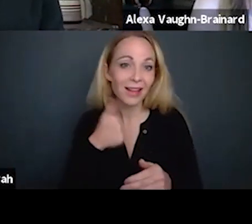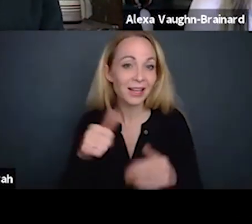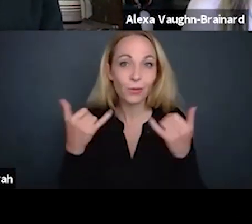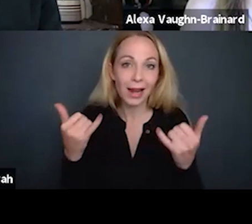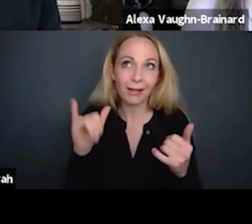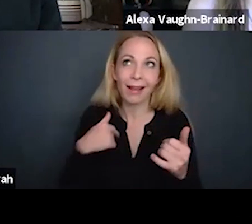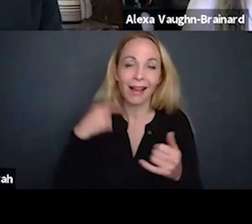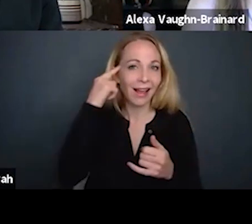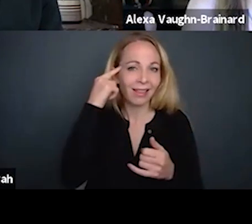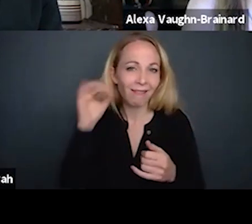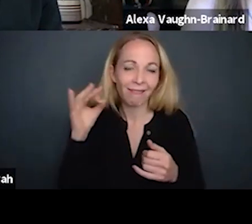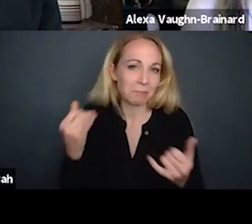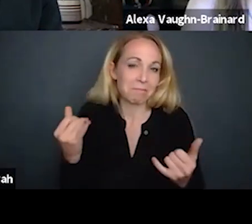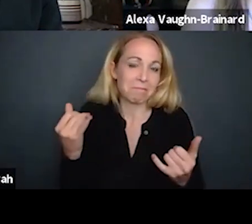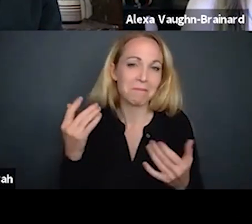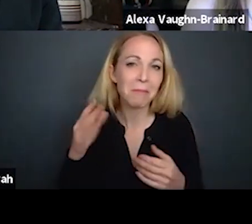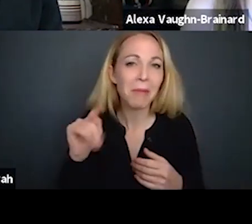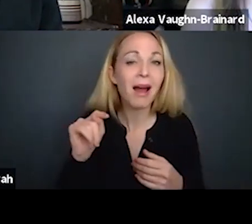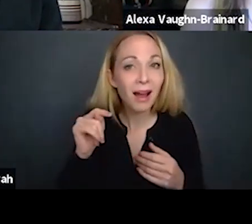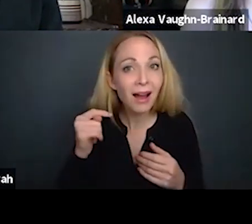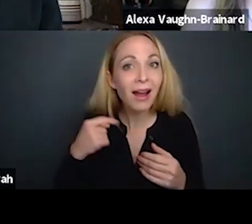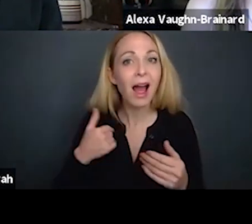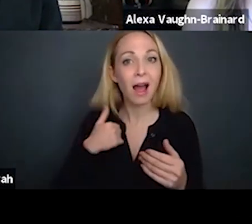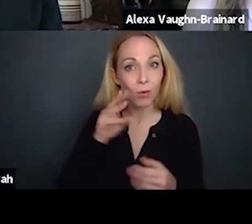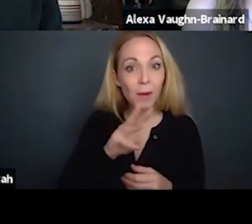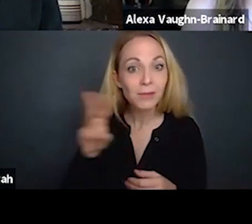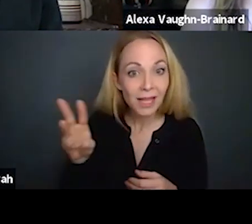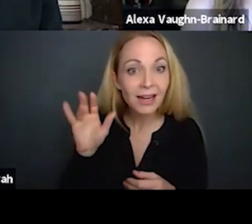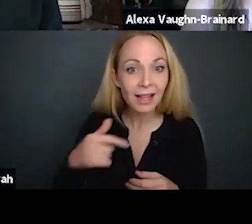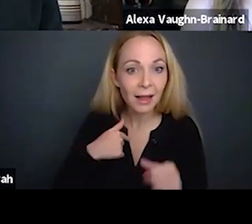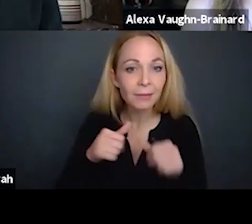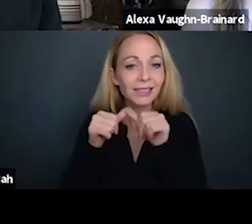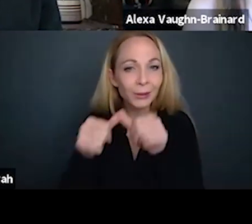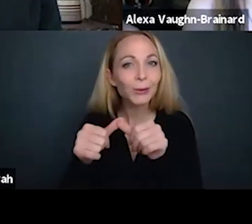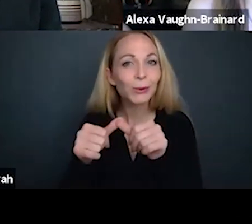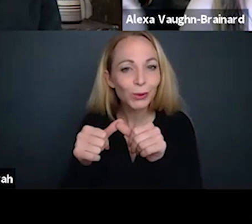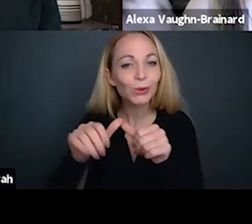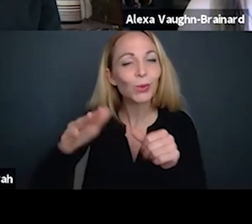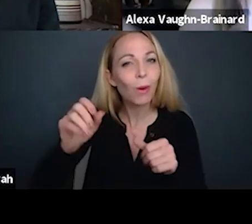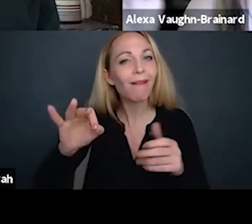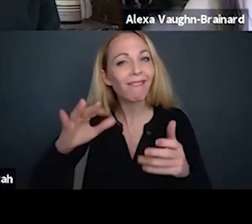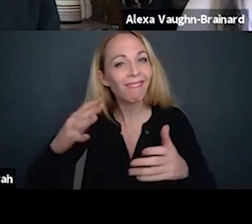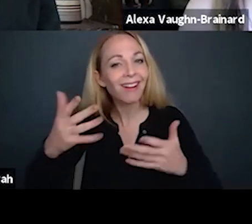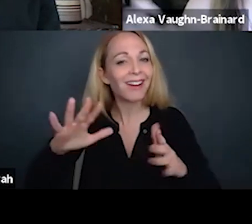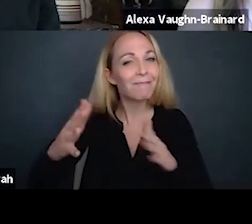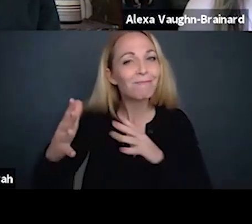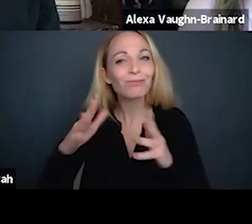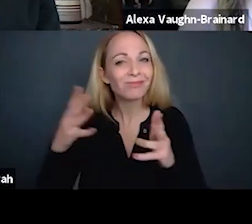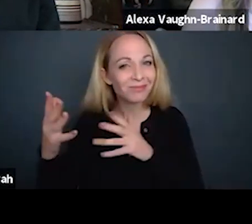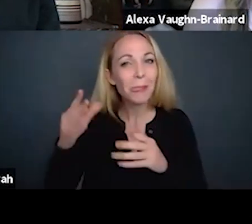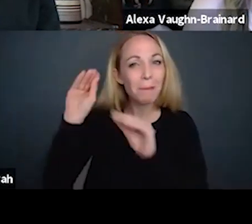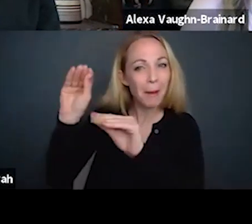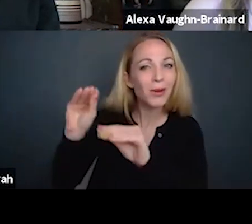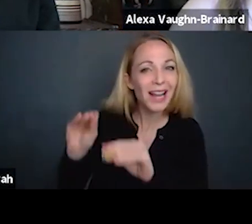But I do have a website that I’m continuing to sort of just populate with different resources.